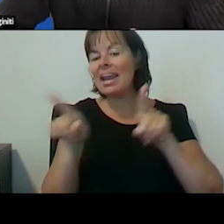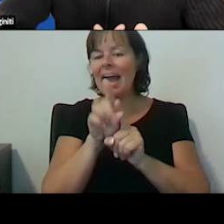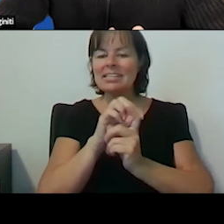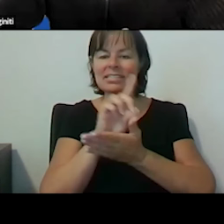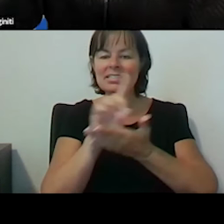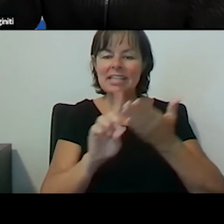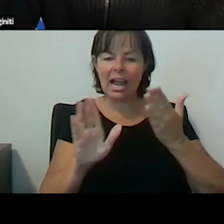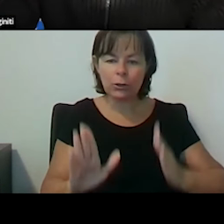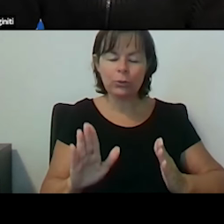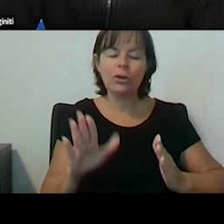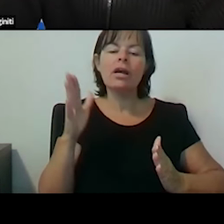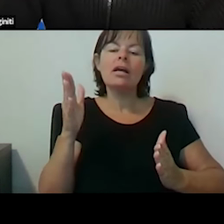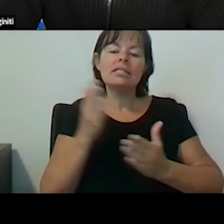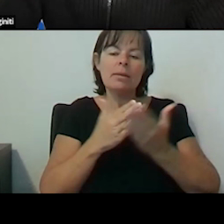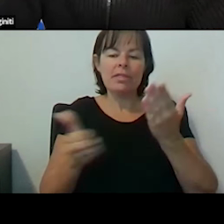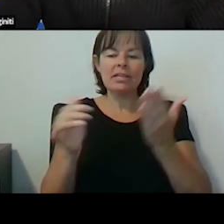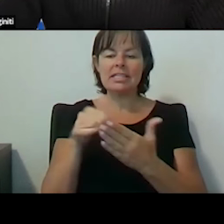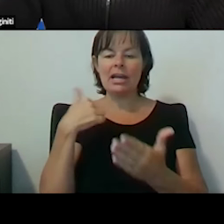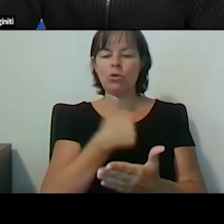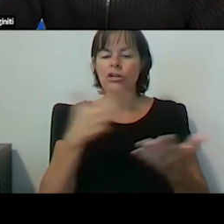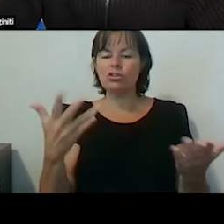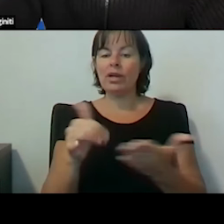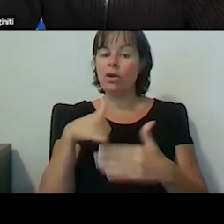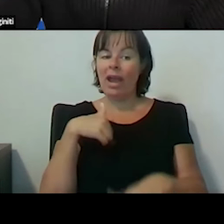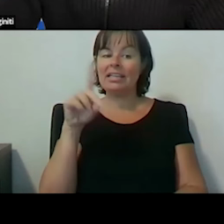you know one of the things we're doing here at diamond that's awesome is we're doing user testing